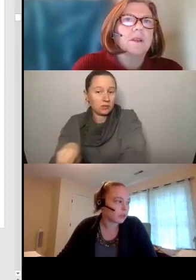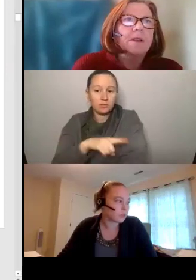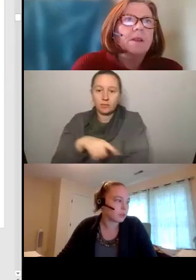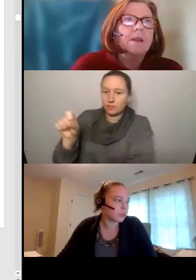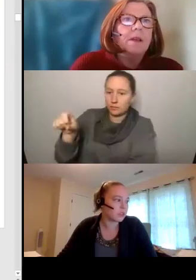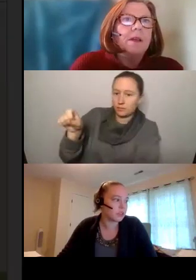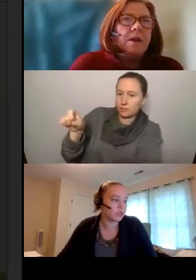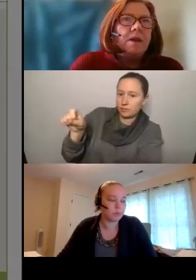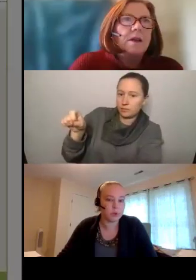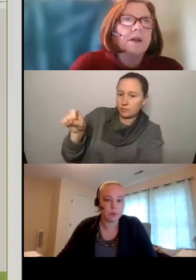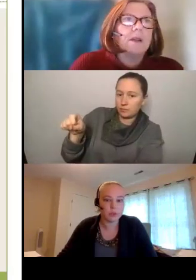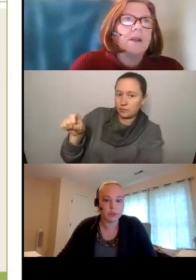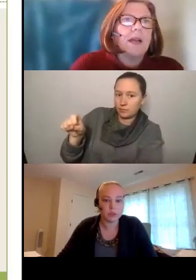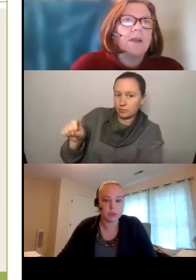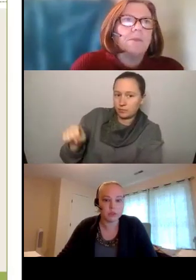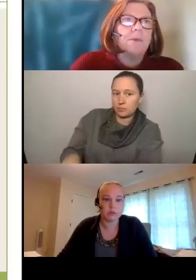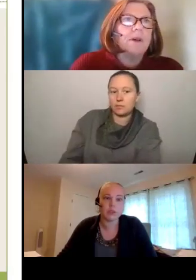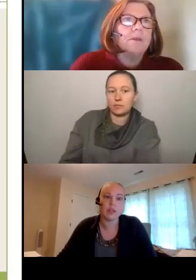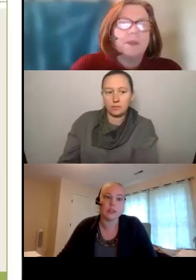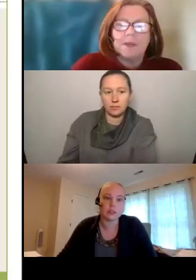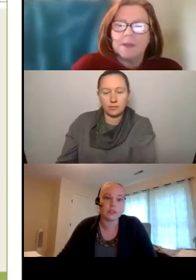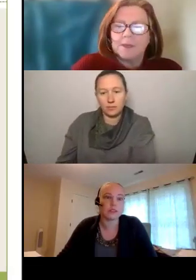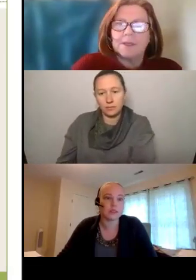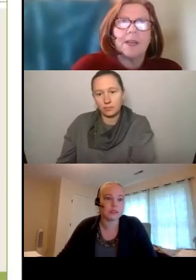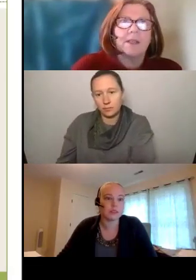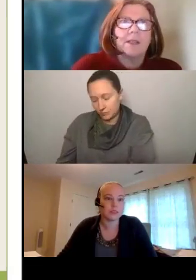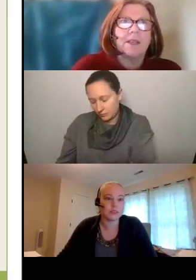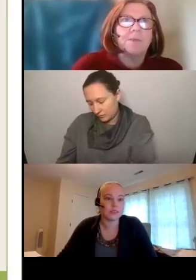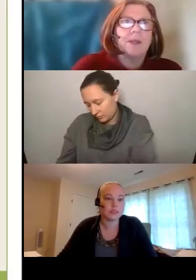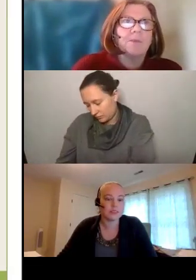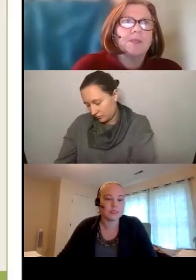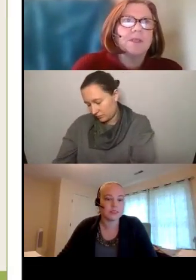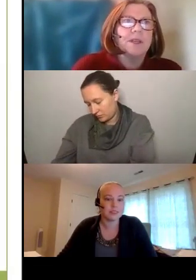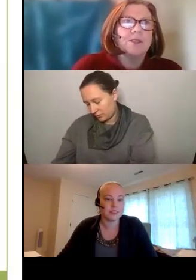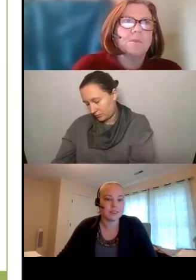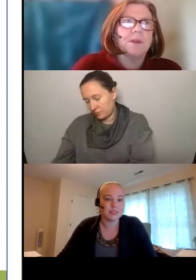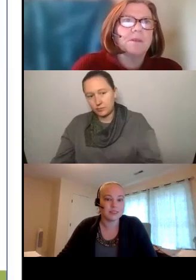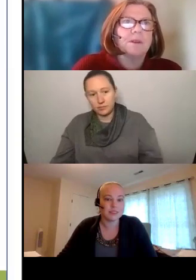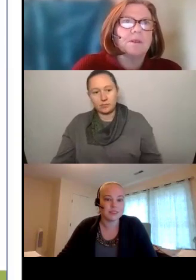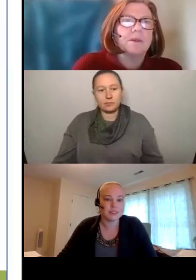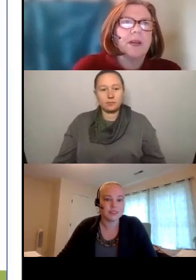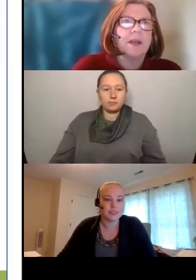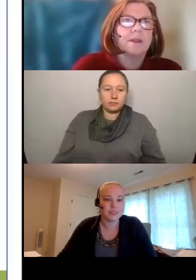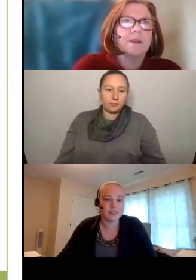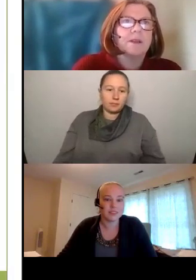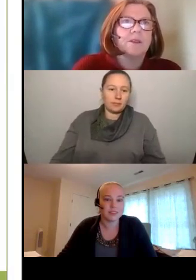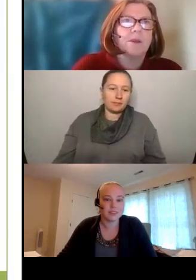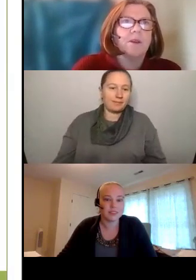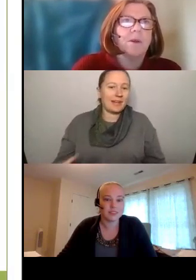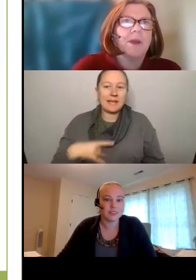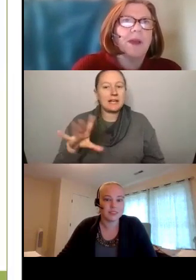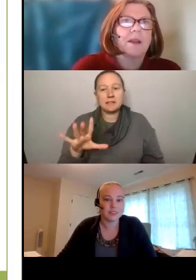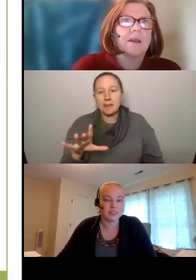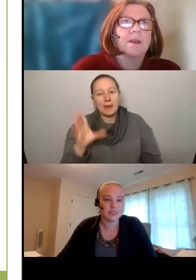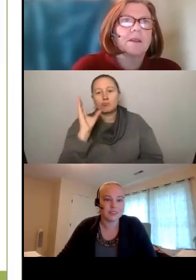into a presentation mode though. Scarlett Gibb: Well it did not like to be in presentation mode. Okay, it took me all the way back.